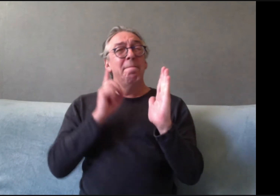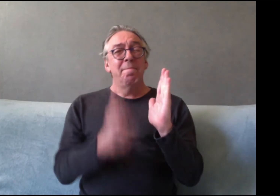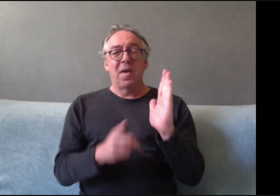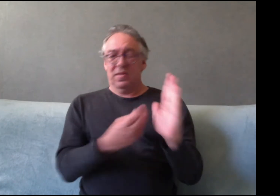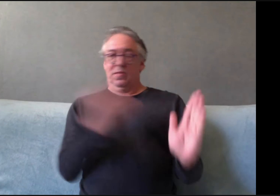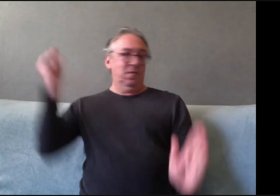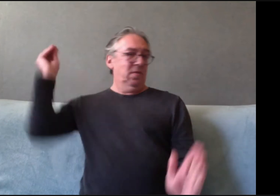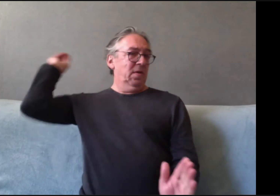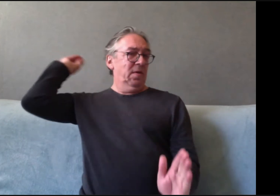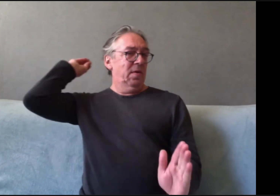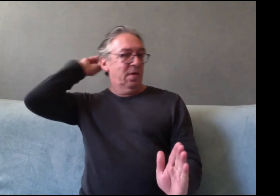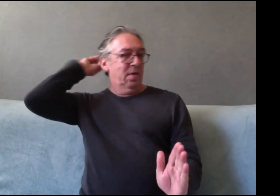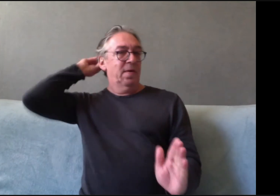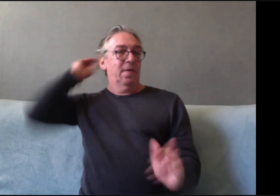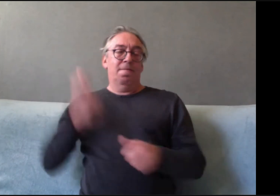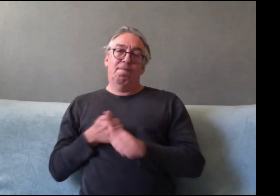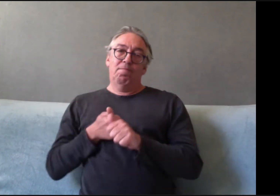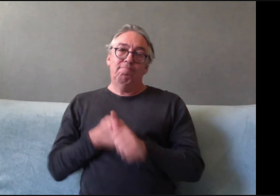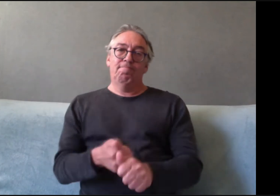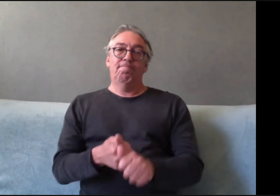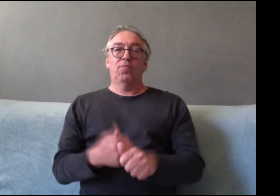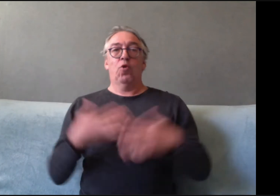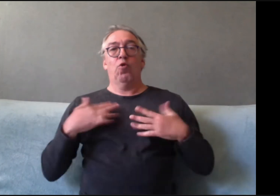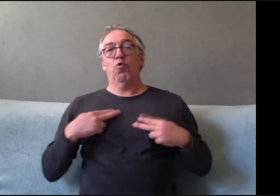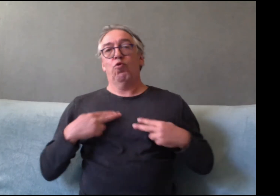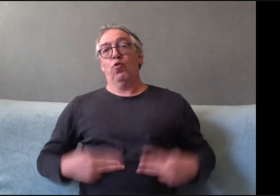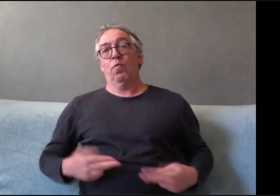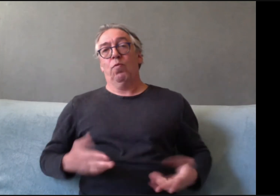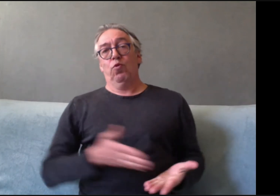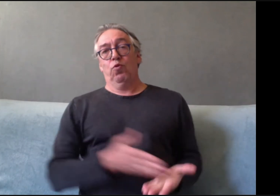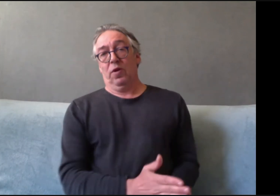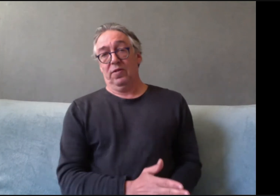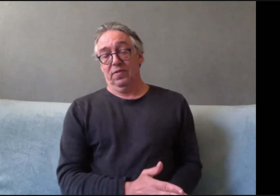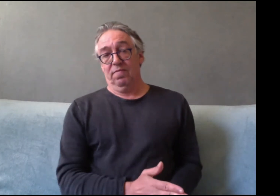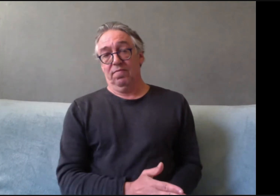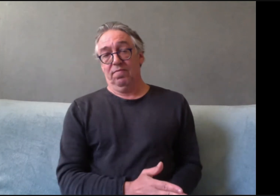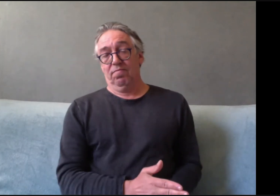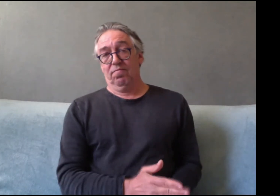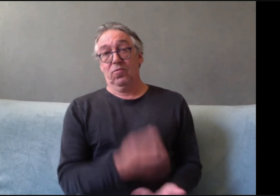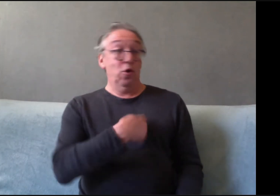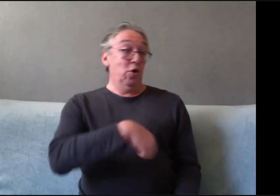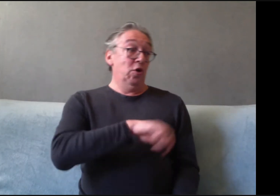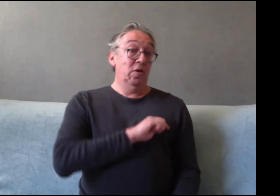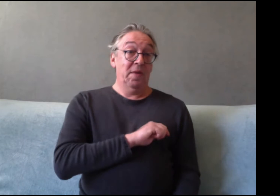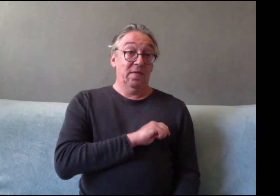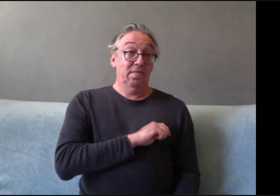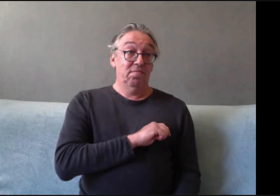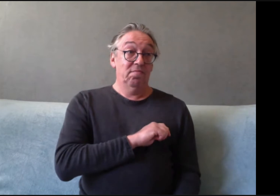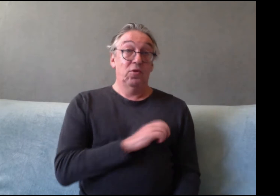that we defend in Spain, in Europe in all the countries over the world.